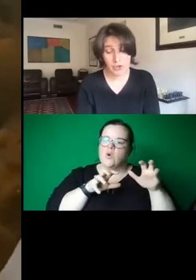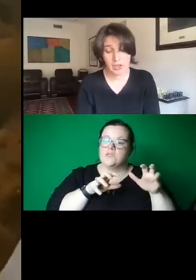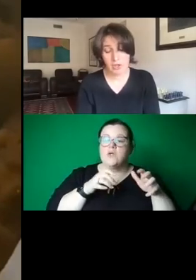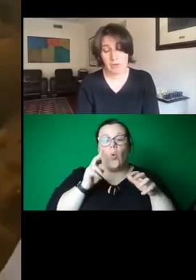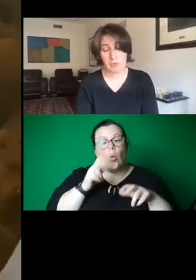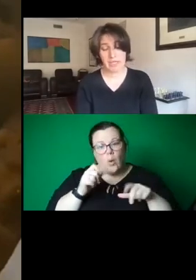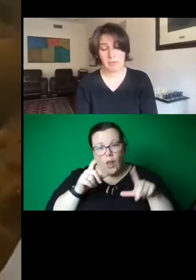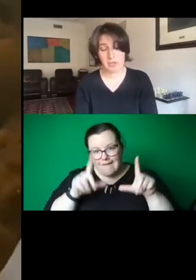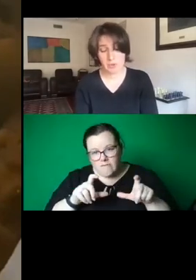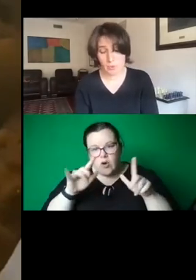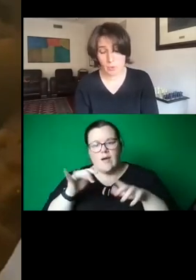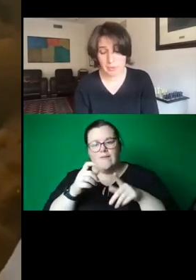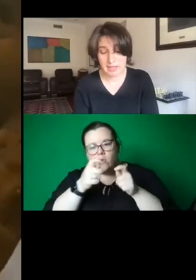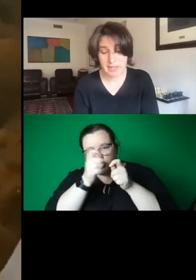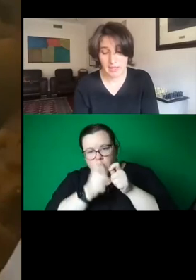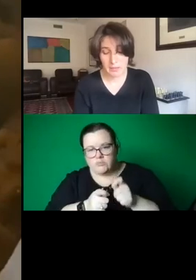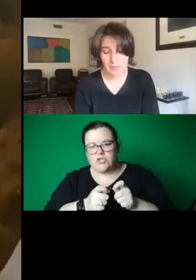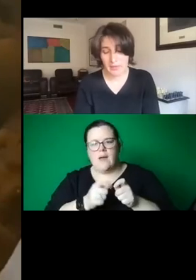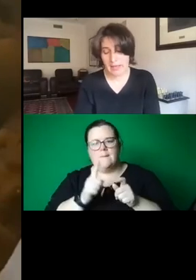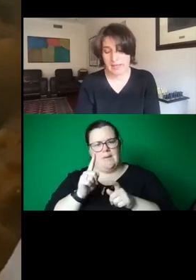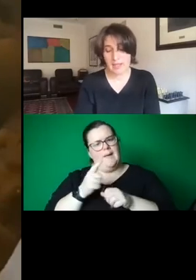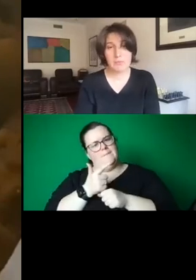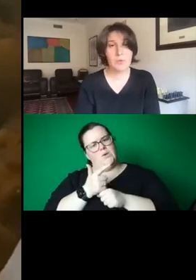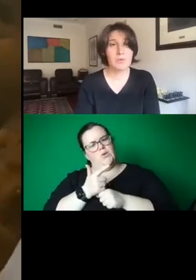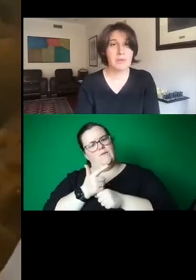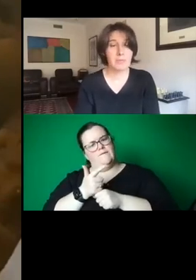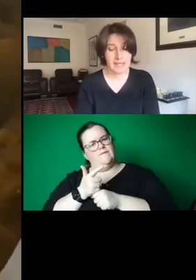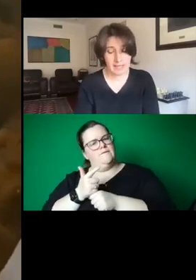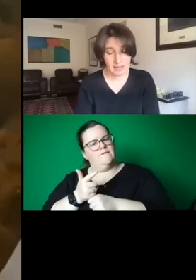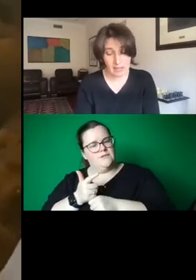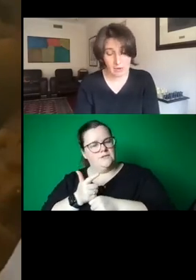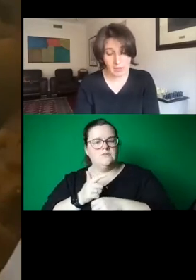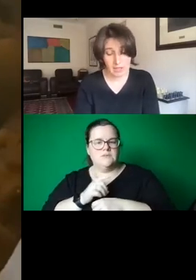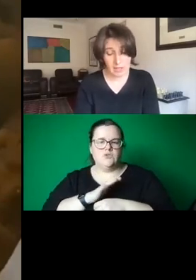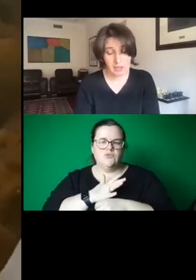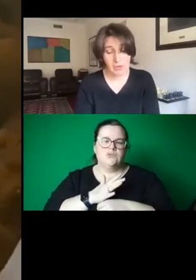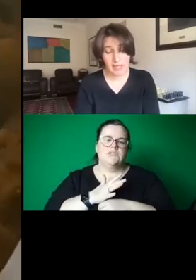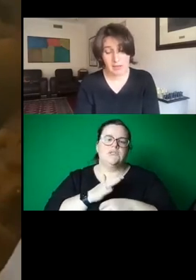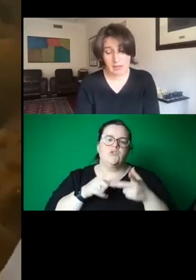of a moving image warping the time a slight move a blinking of the eye betraying the